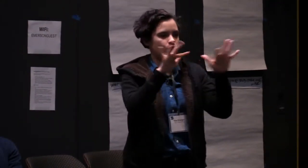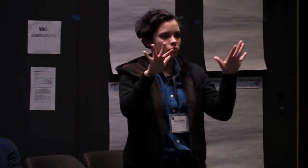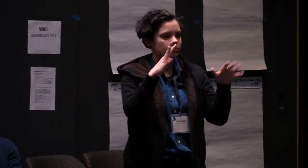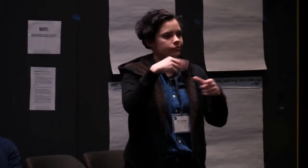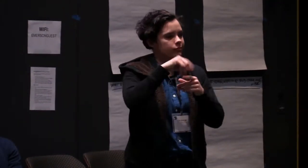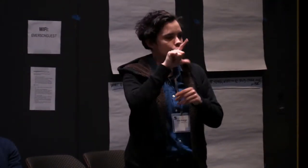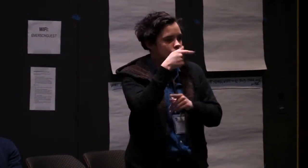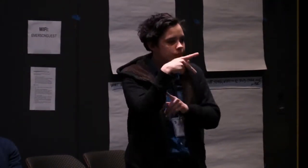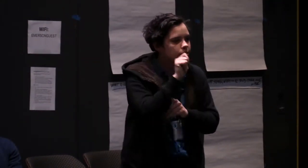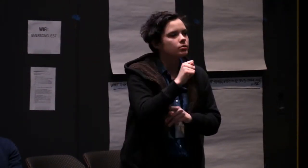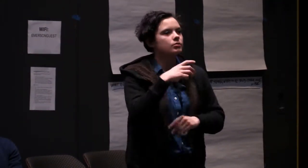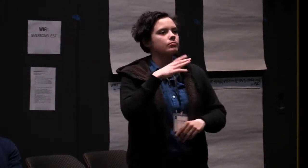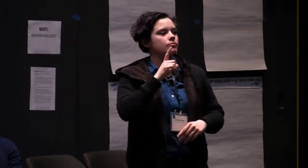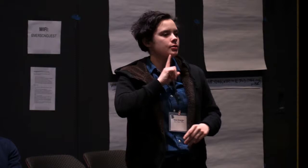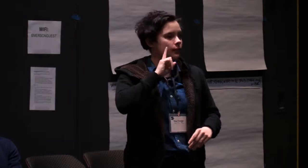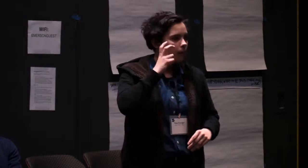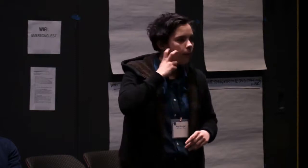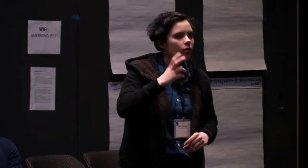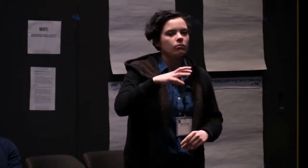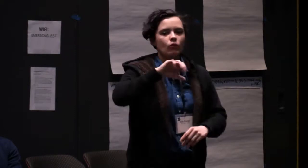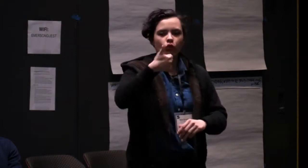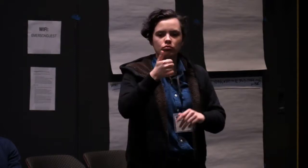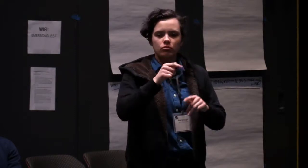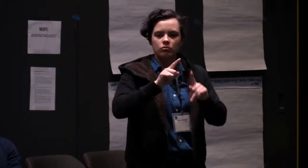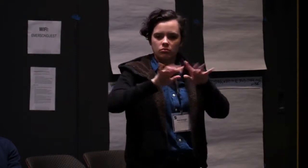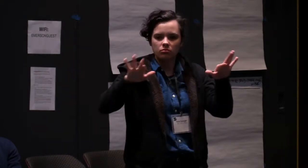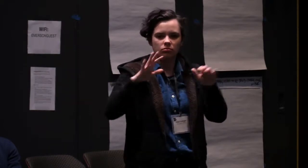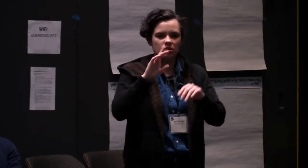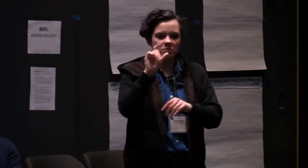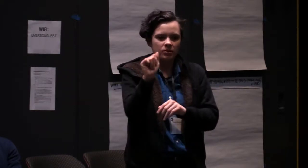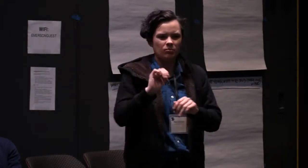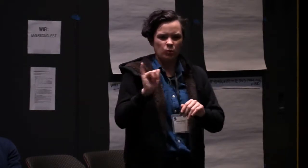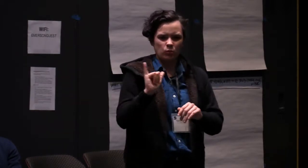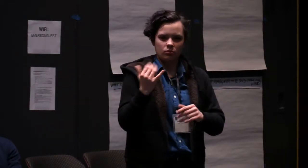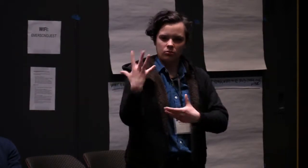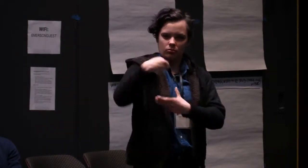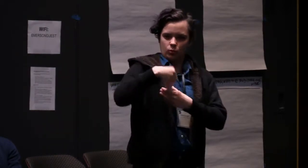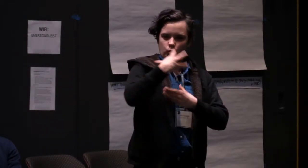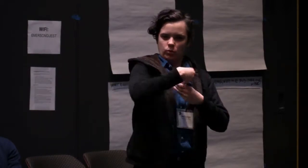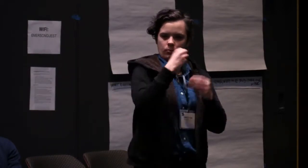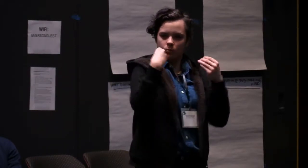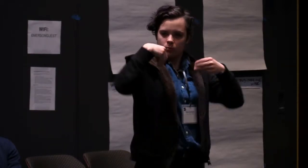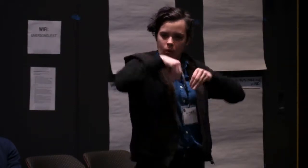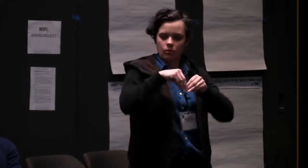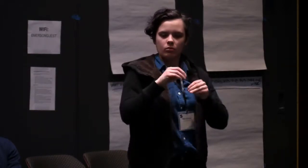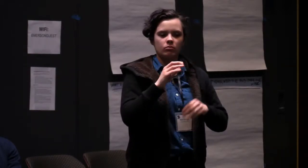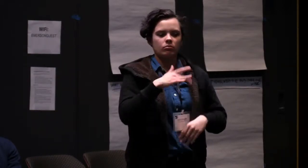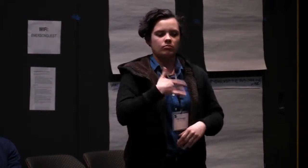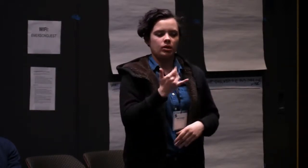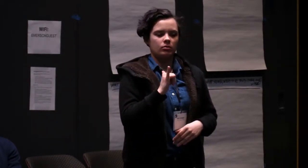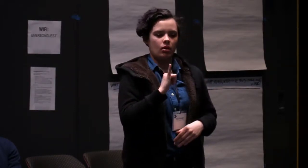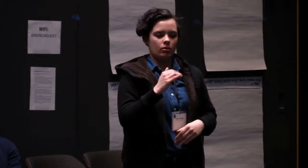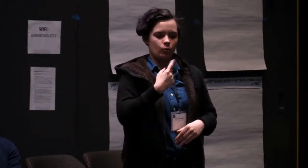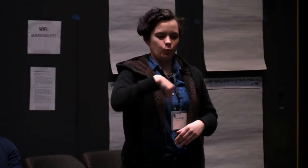to get involved in theater, people from more diverse groups. Deaf blind, people of color, LGBTQ,